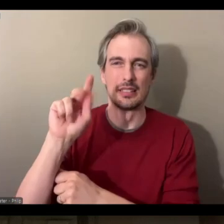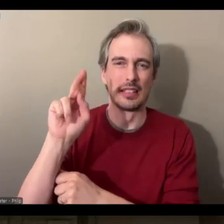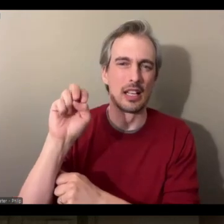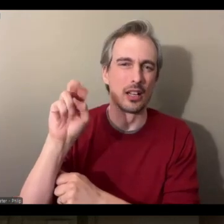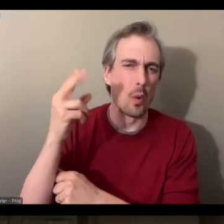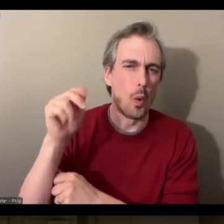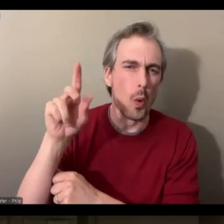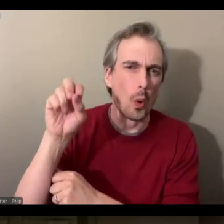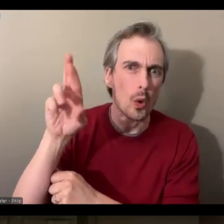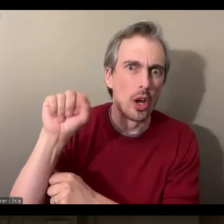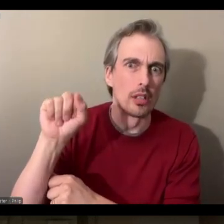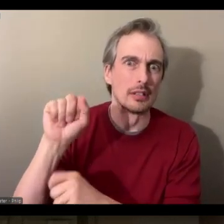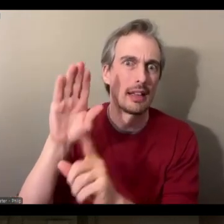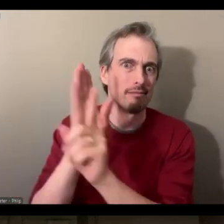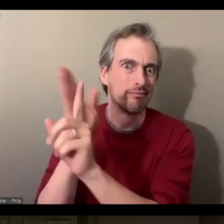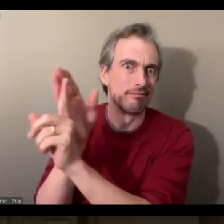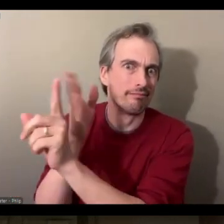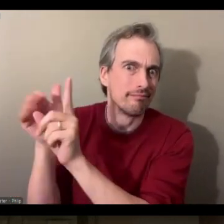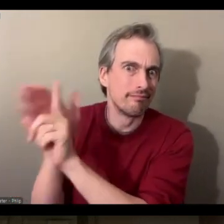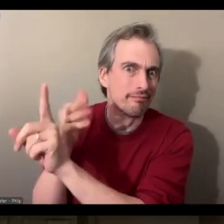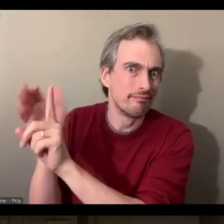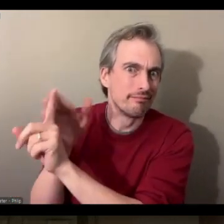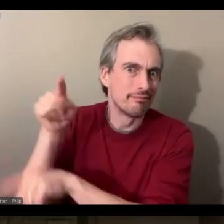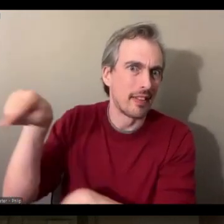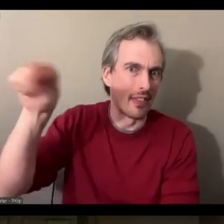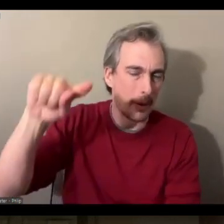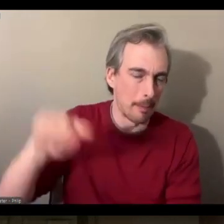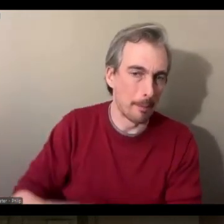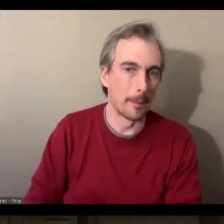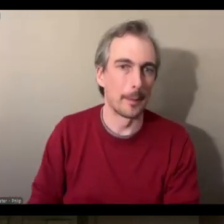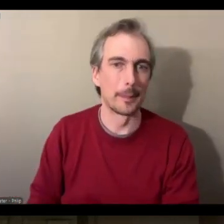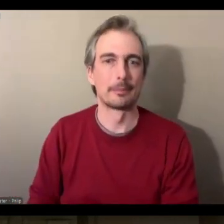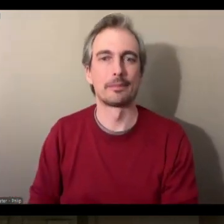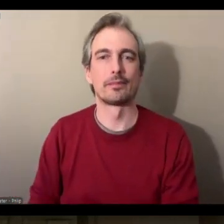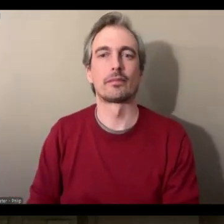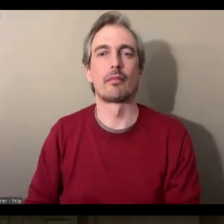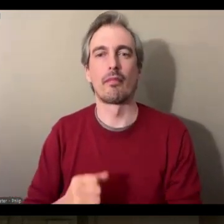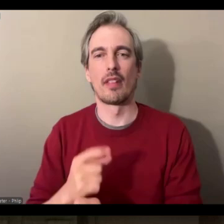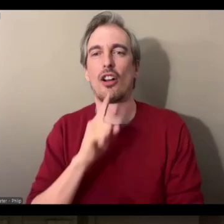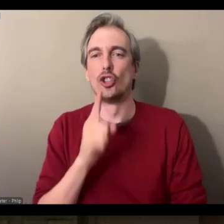that early stage without a lot of folks in the room, the important people need to all be on the